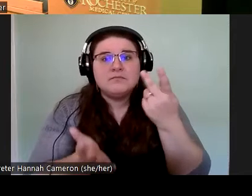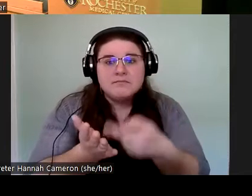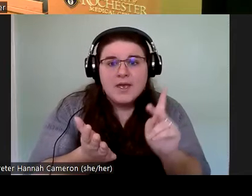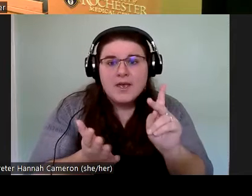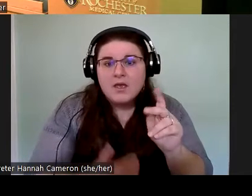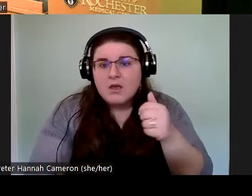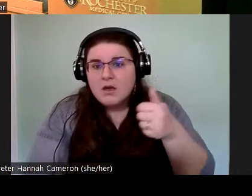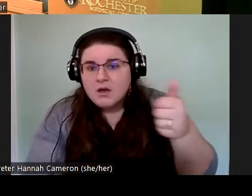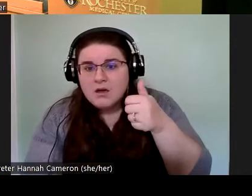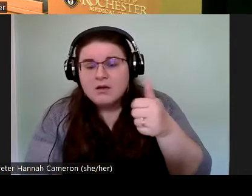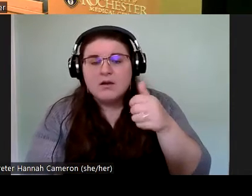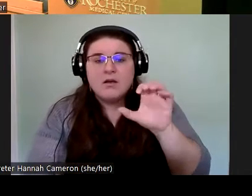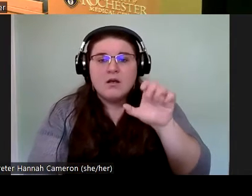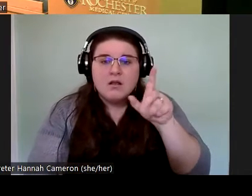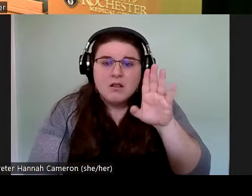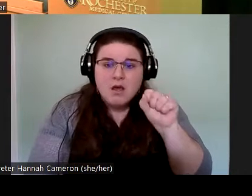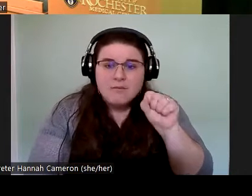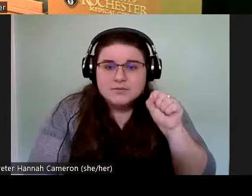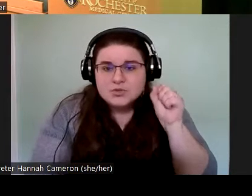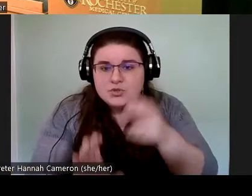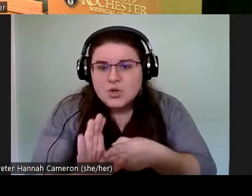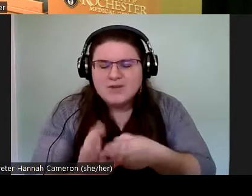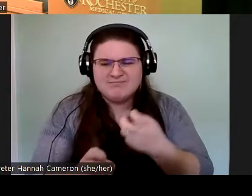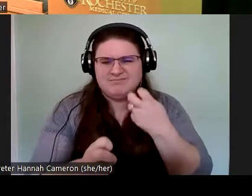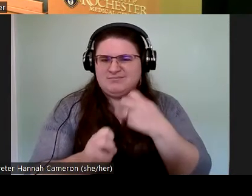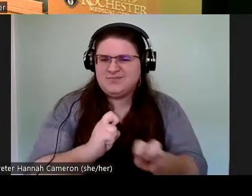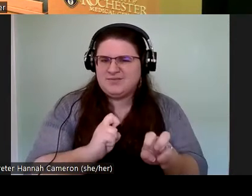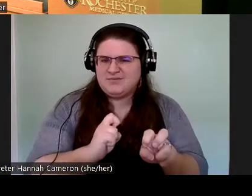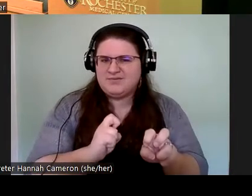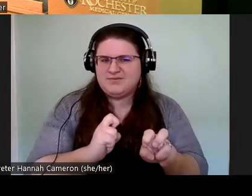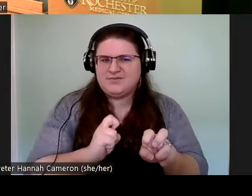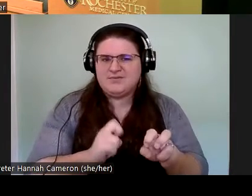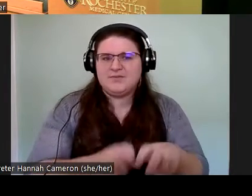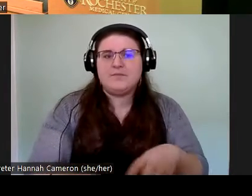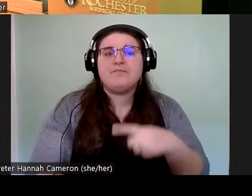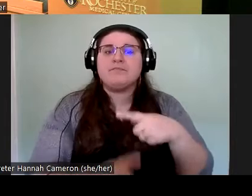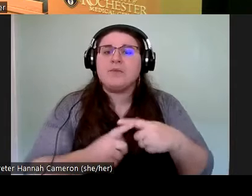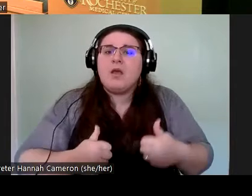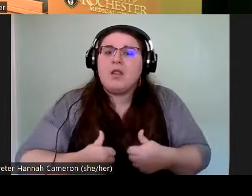to do those kinds of things as well and then even just thinking about life stages right um so you